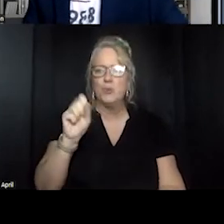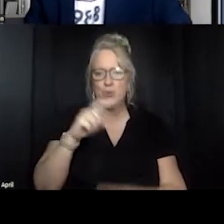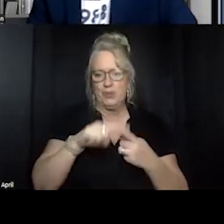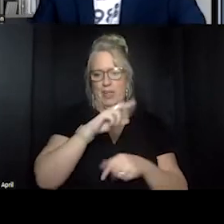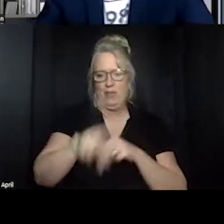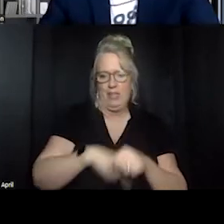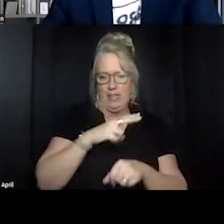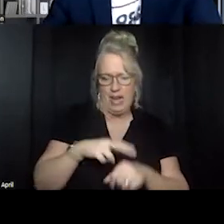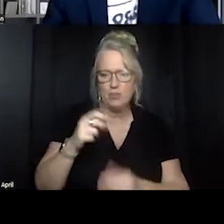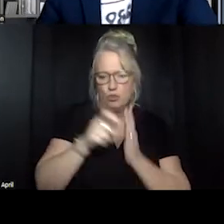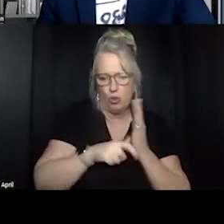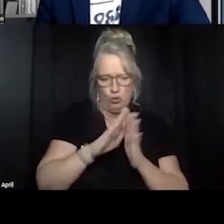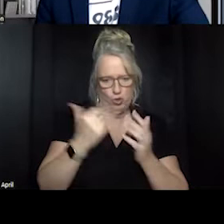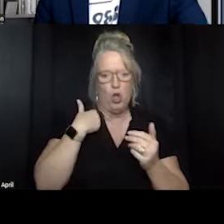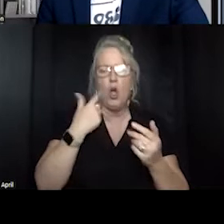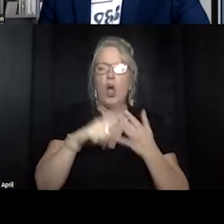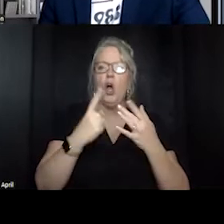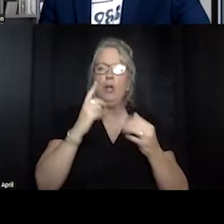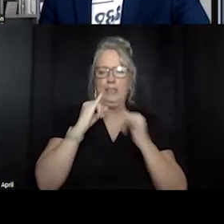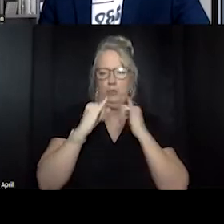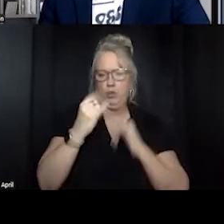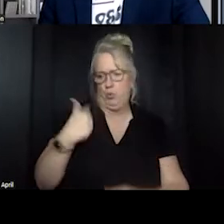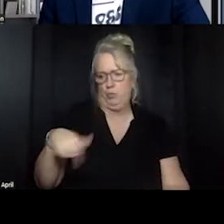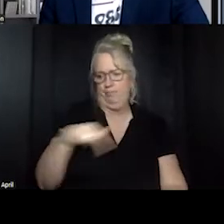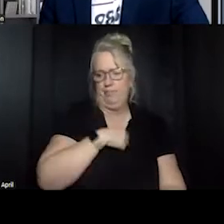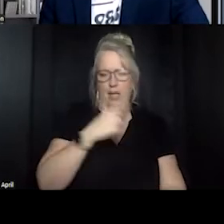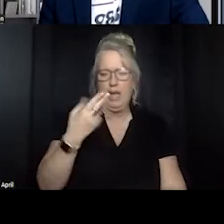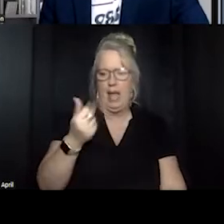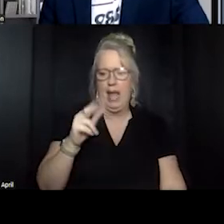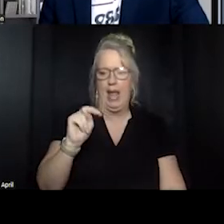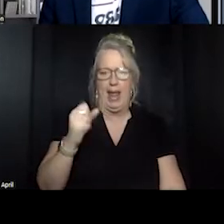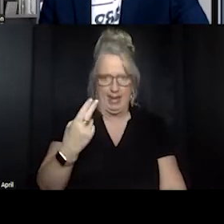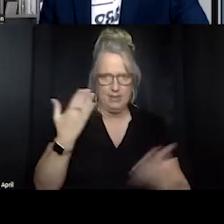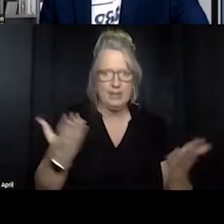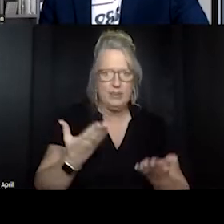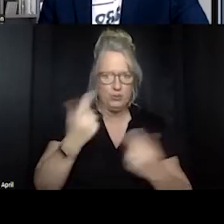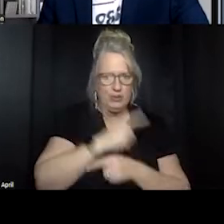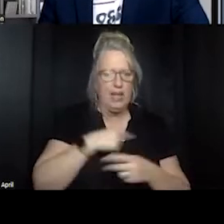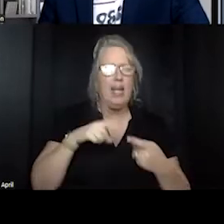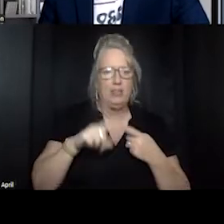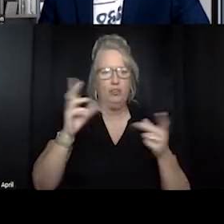INTERVIEWED A NUMBER OF US. HANNAH WITH US TODAY. IN OUR CRISIS TRIVIA HOT SEAT.